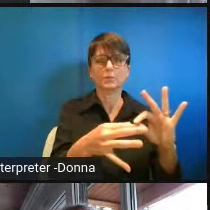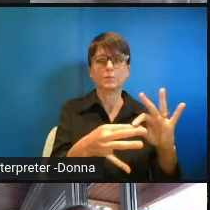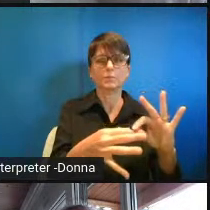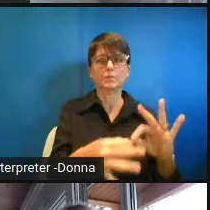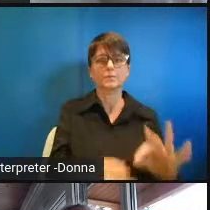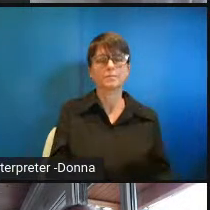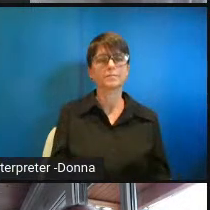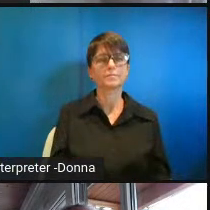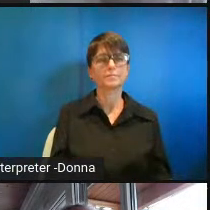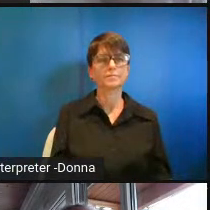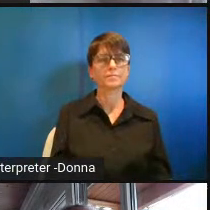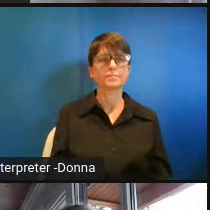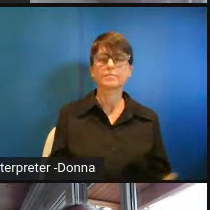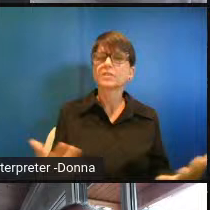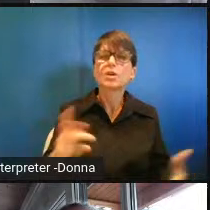in the background --